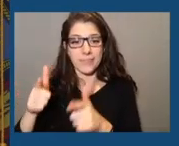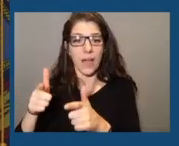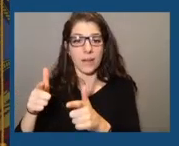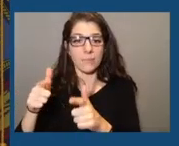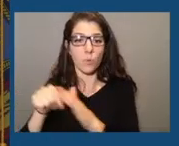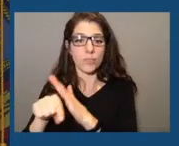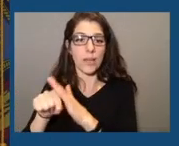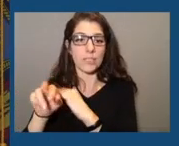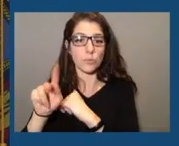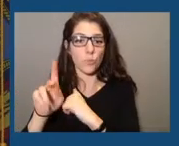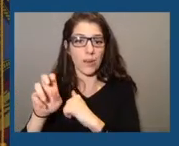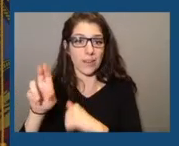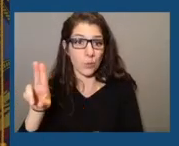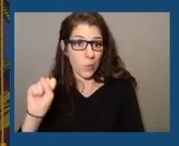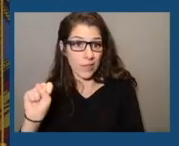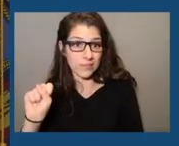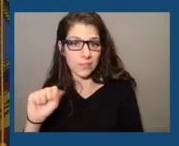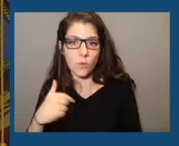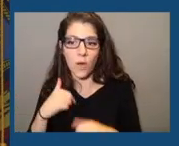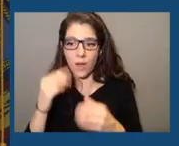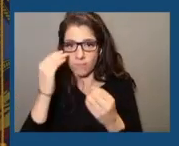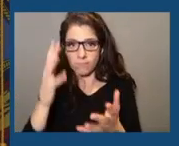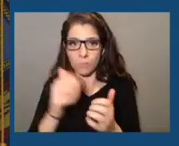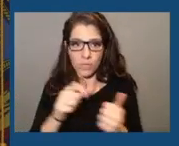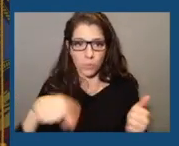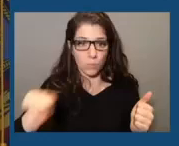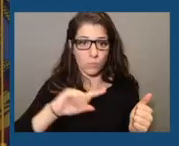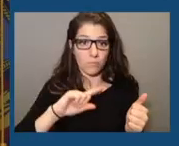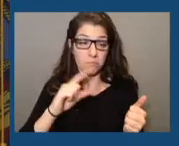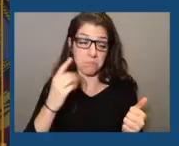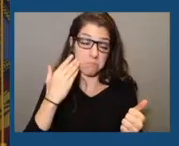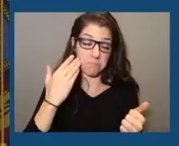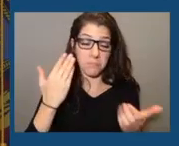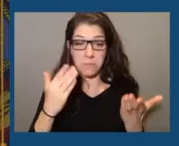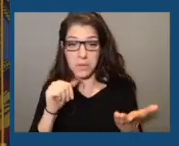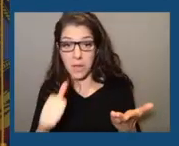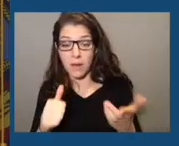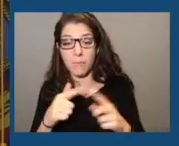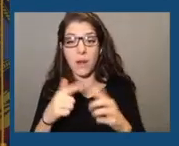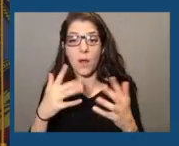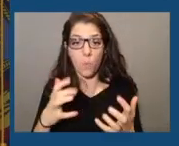So I share this with you. You may or may not know this, but I want your members to know this.